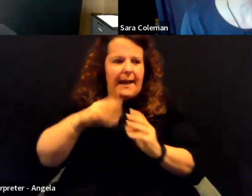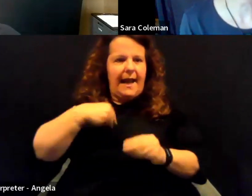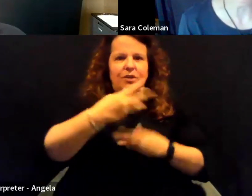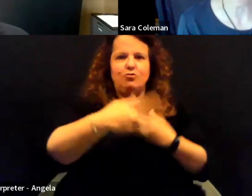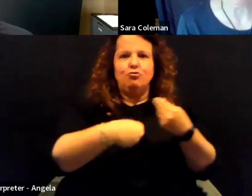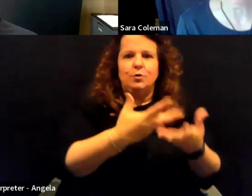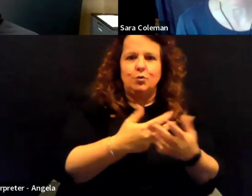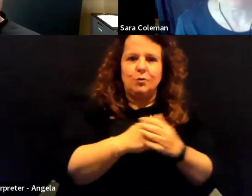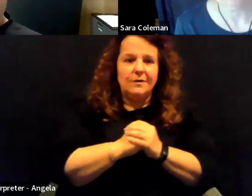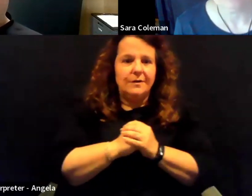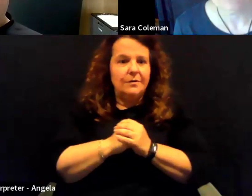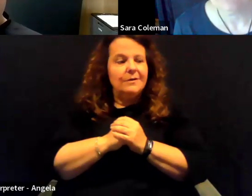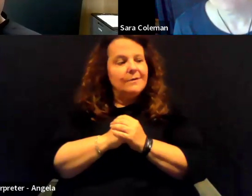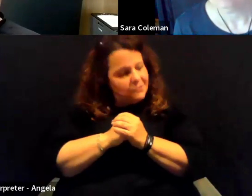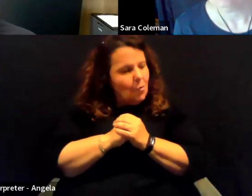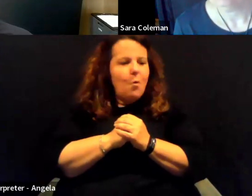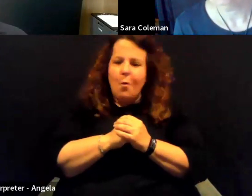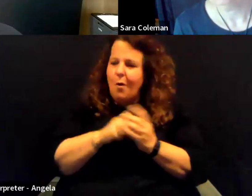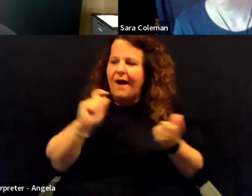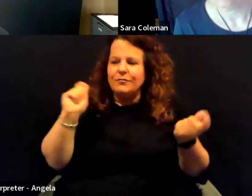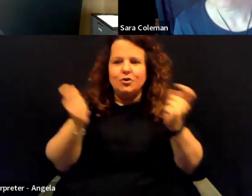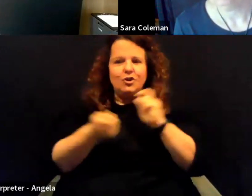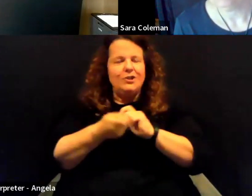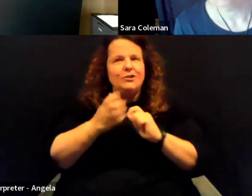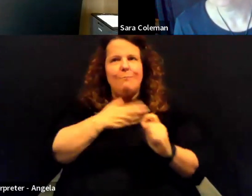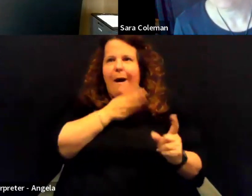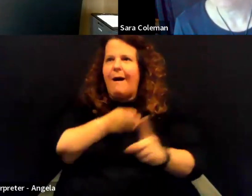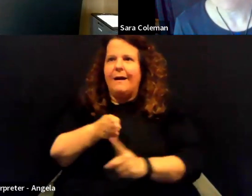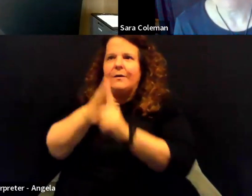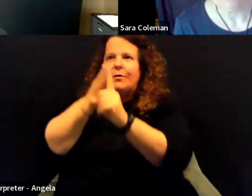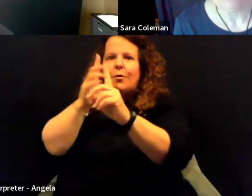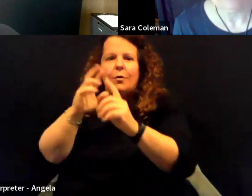reinvent myself, as a STEM advocate.